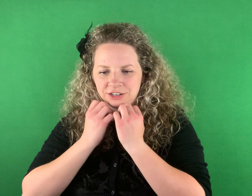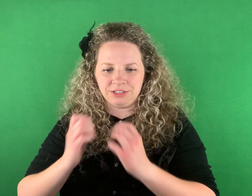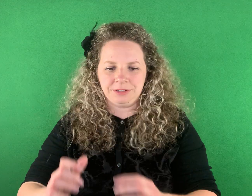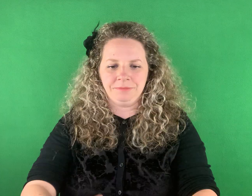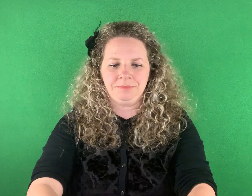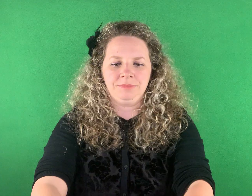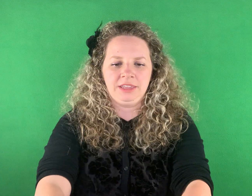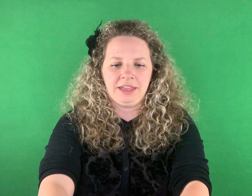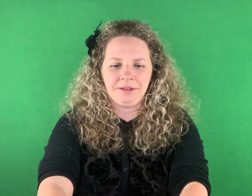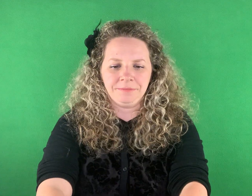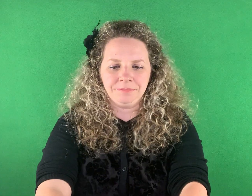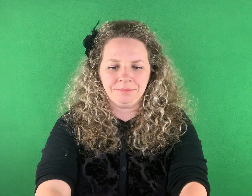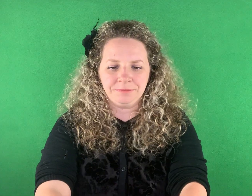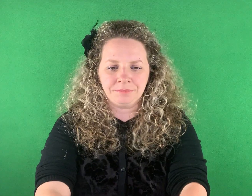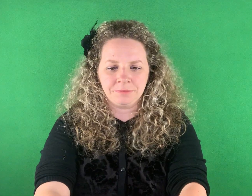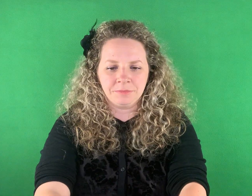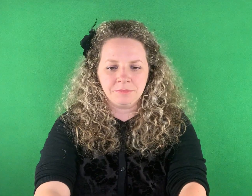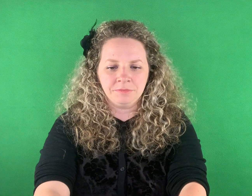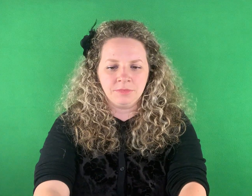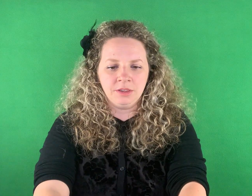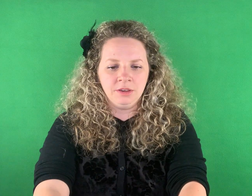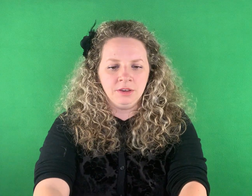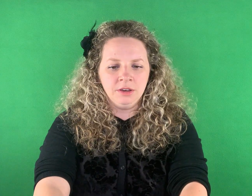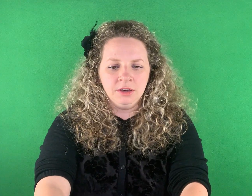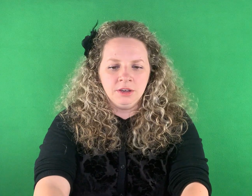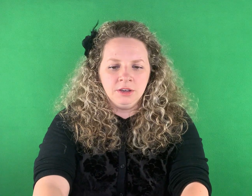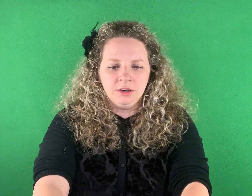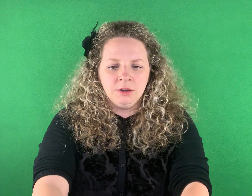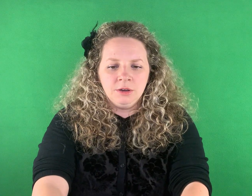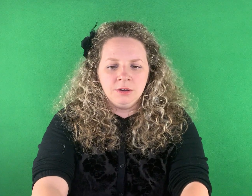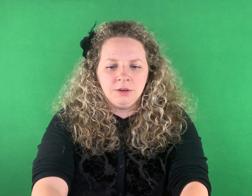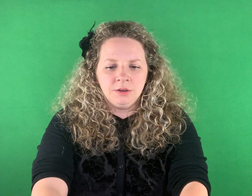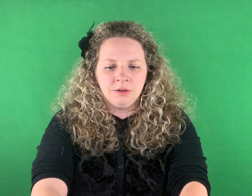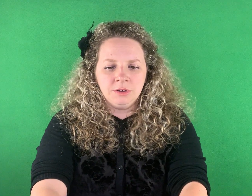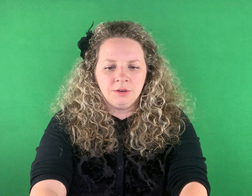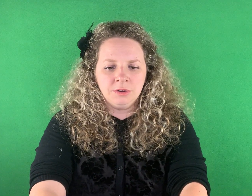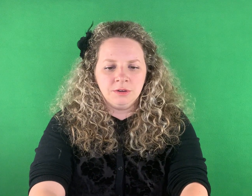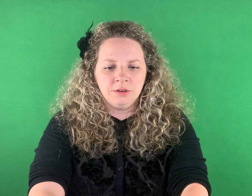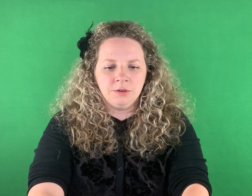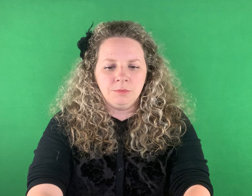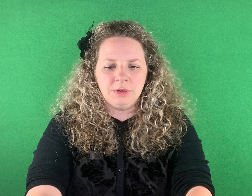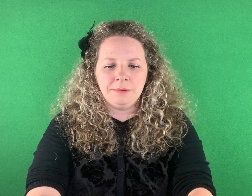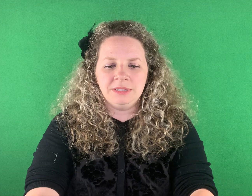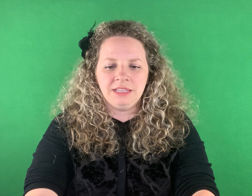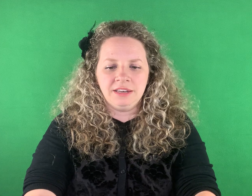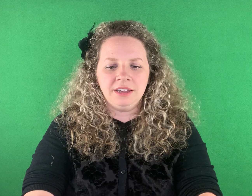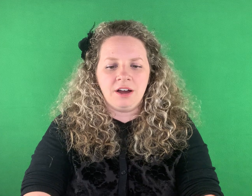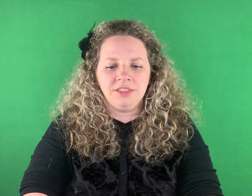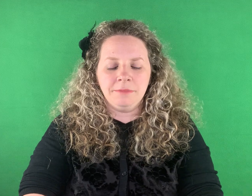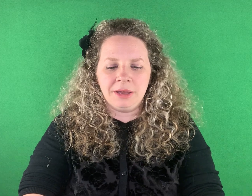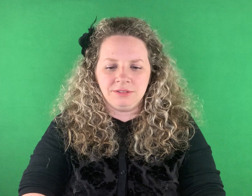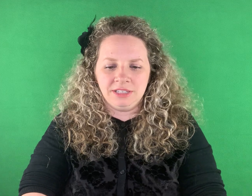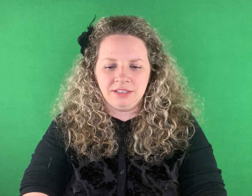Okay. “But I’m standing on the mountain